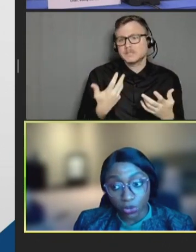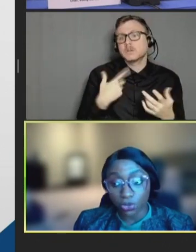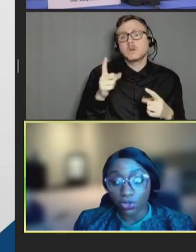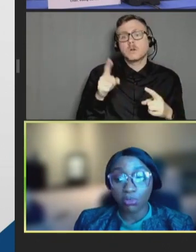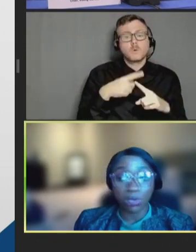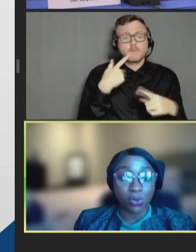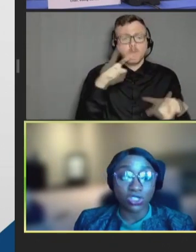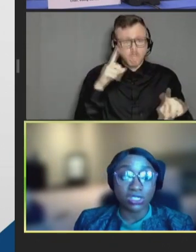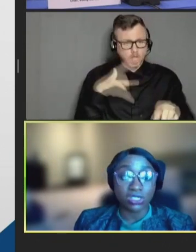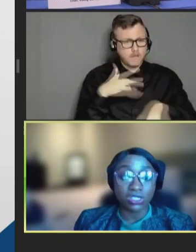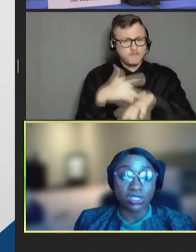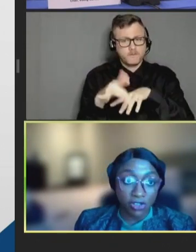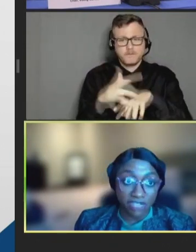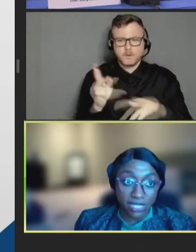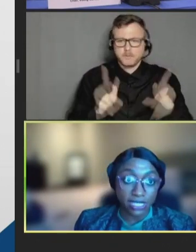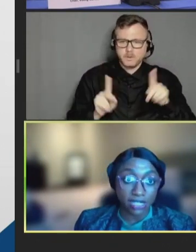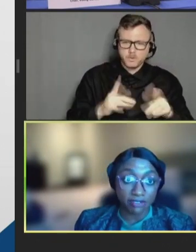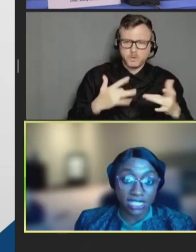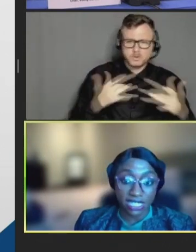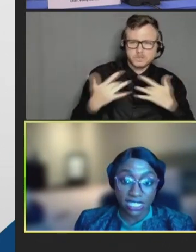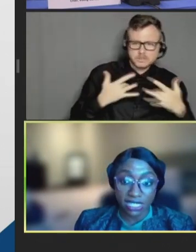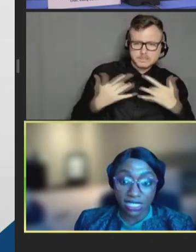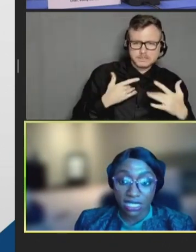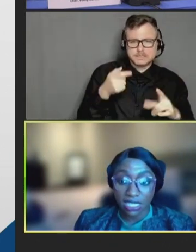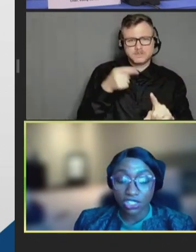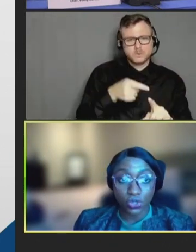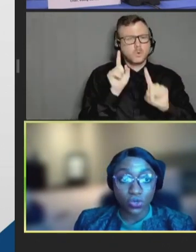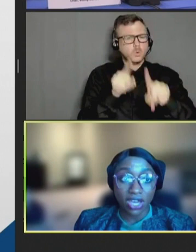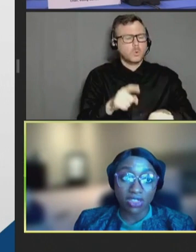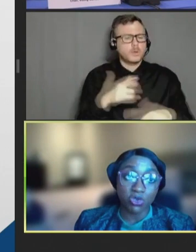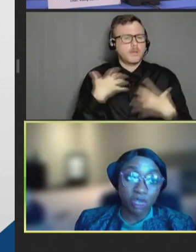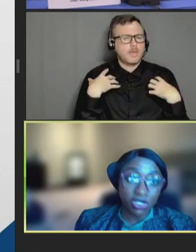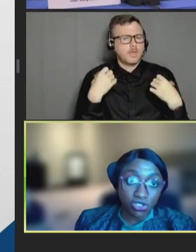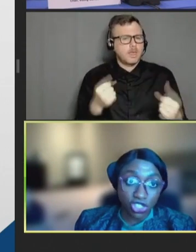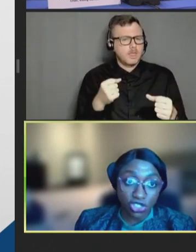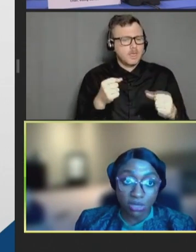people were concerned about visits in health facilities due to either movement restrictions